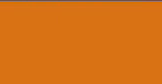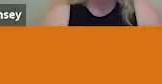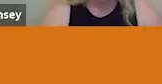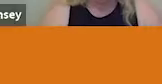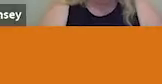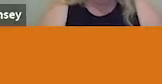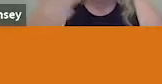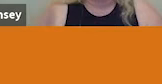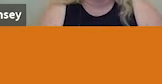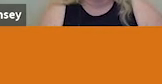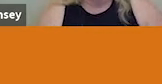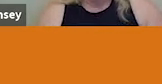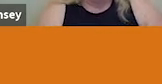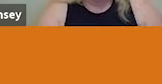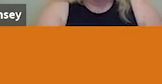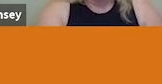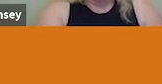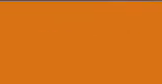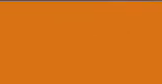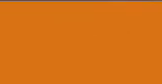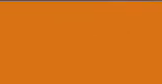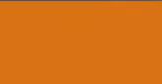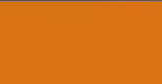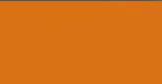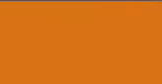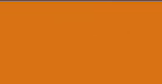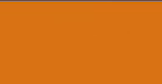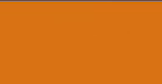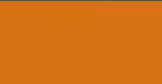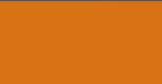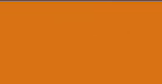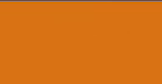Okay. Thank you. LYNSEY: And having that. Live recordings.